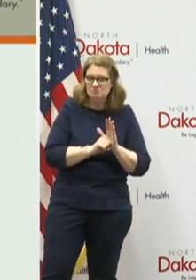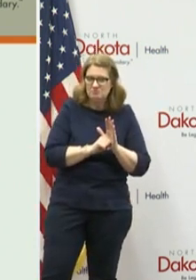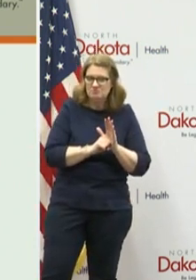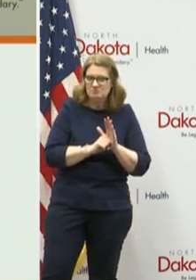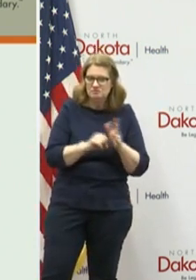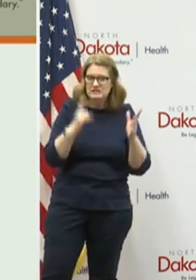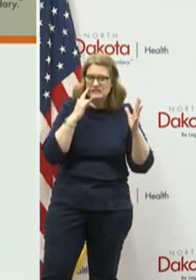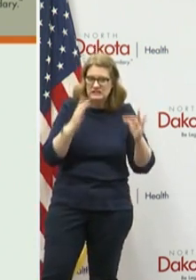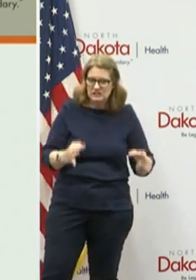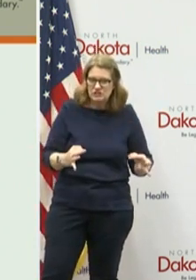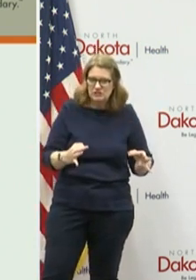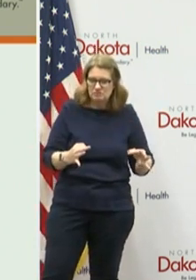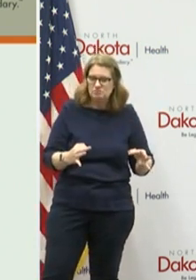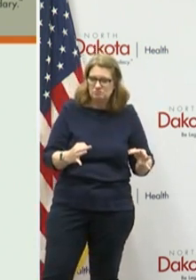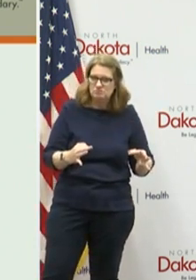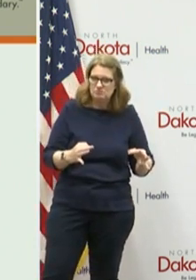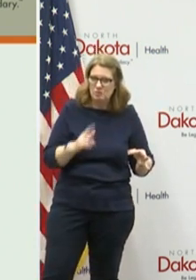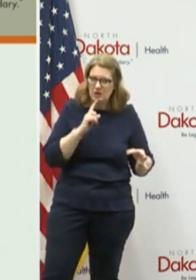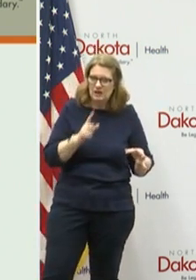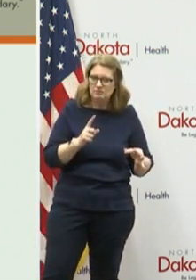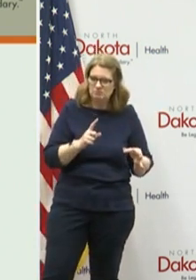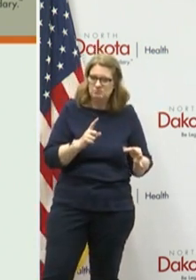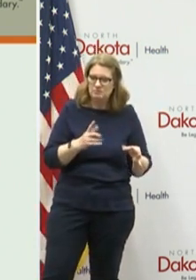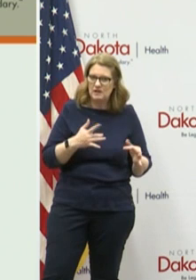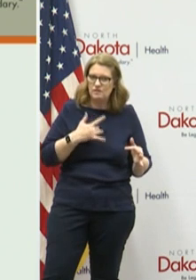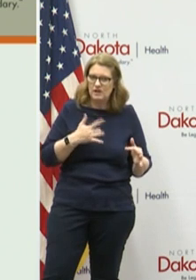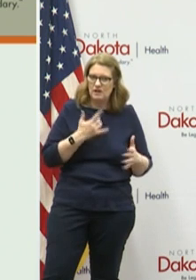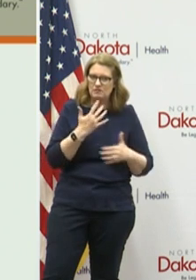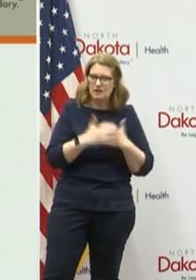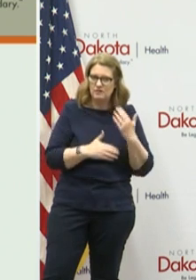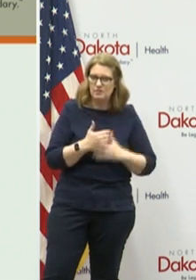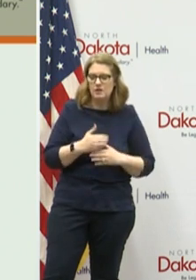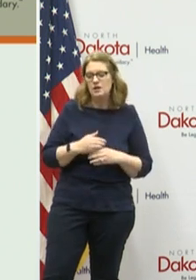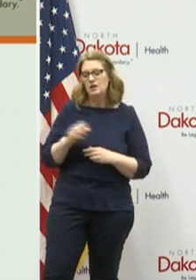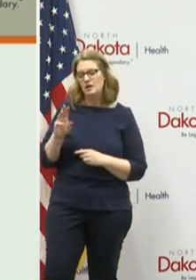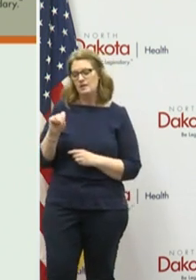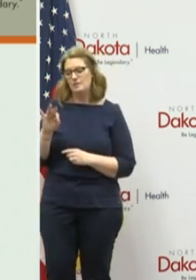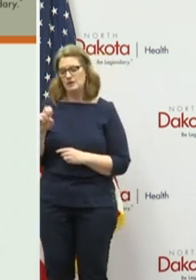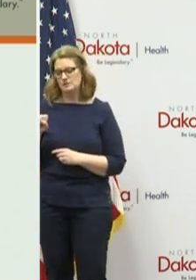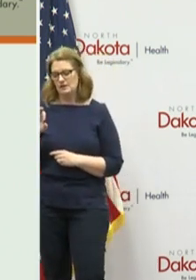AS PART OF OUR ABILITY TO DECIDE TO REOPEN THE ENTIRE STATE TODAY